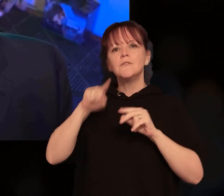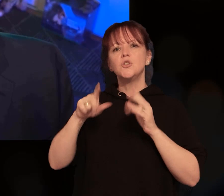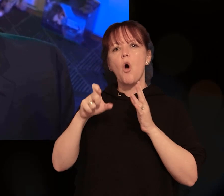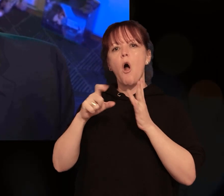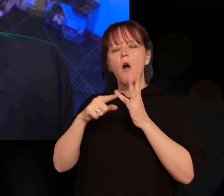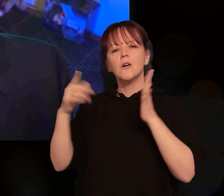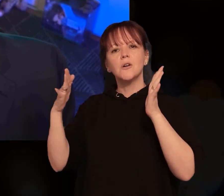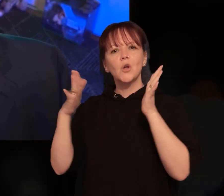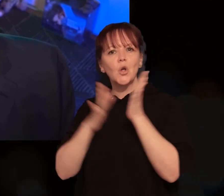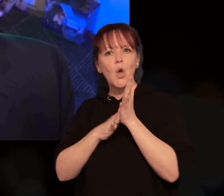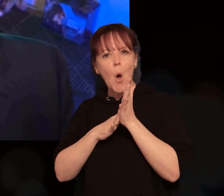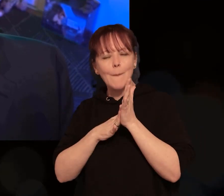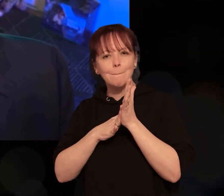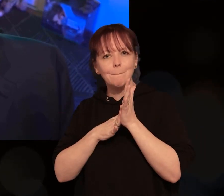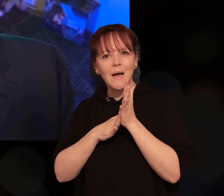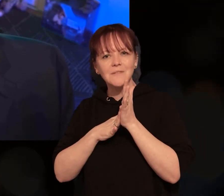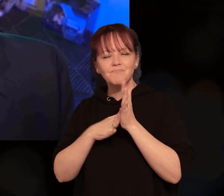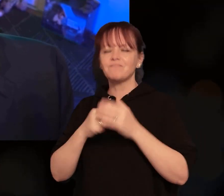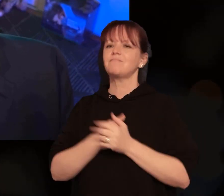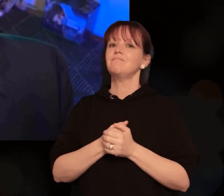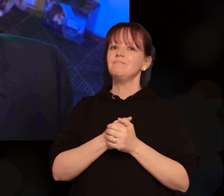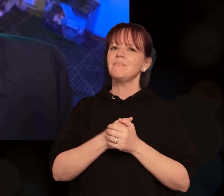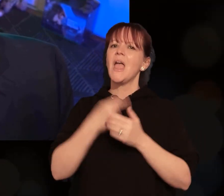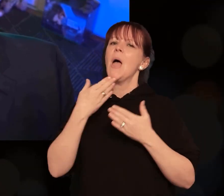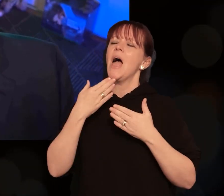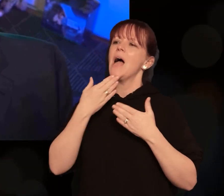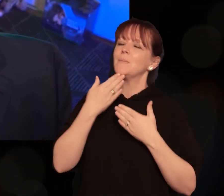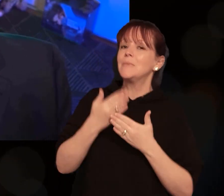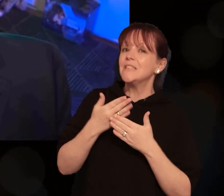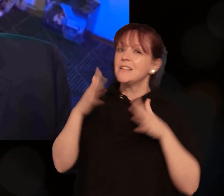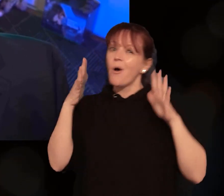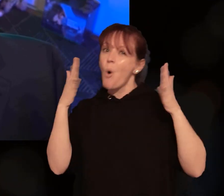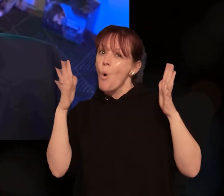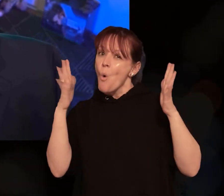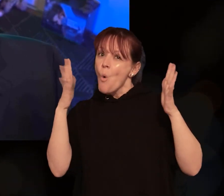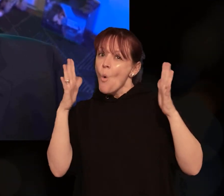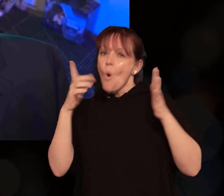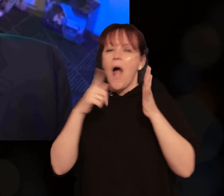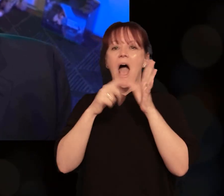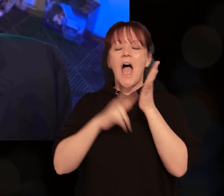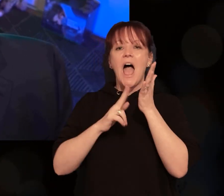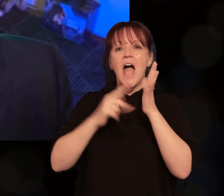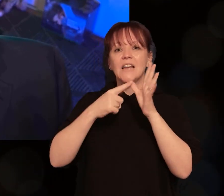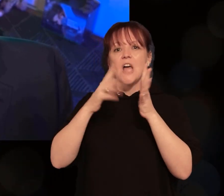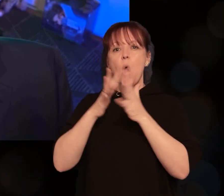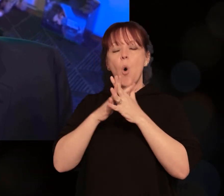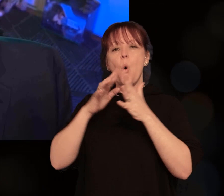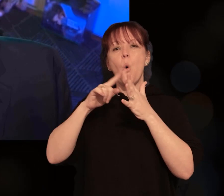Say it with me, G, A, C, O, N, F dot com. And congrats again to Anna Waismeyer and Xbox.